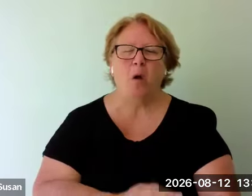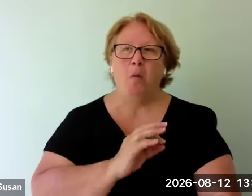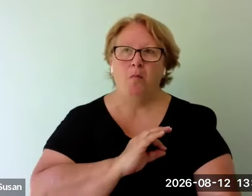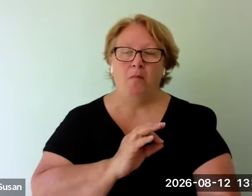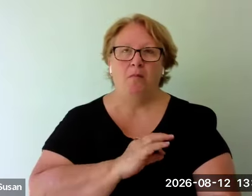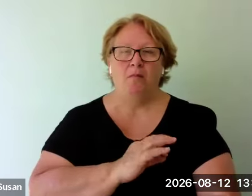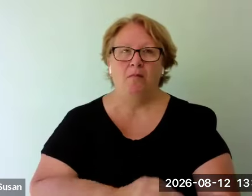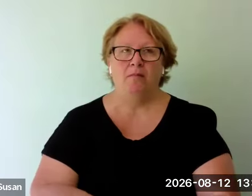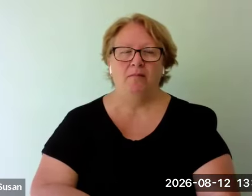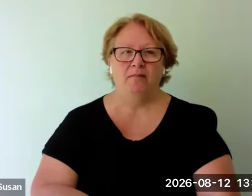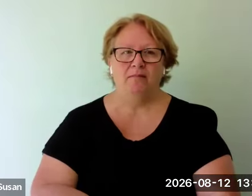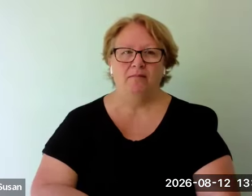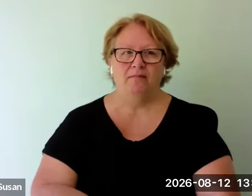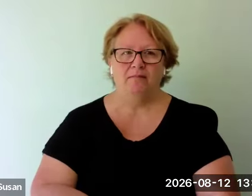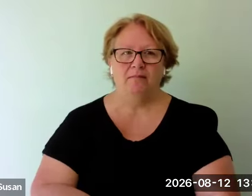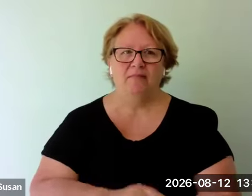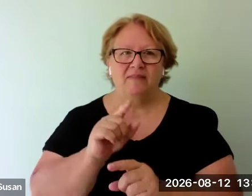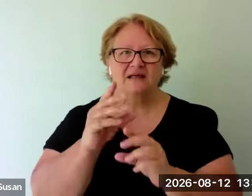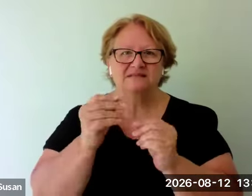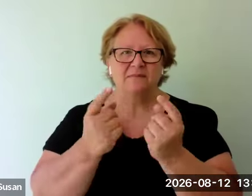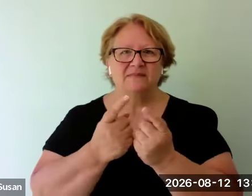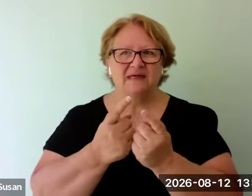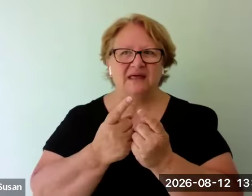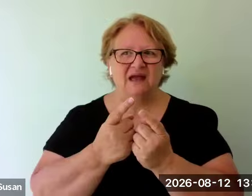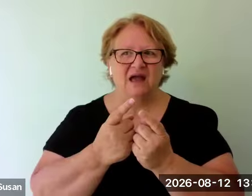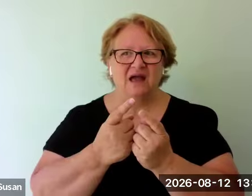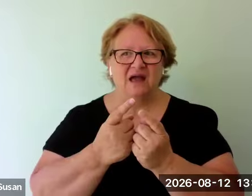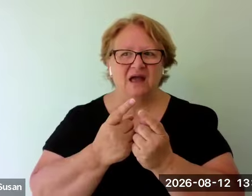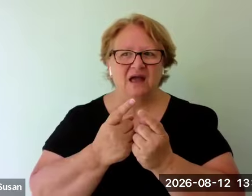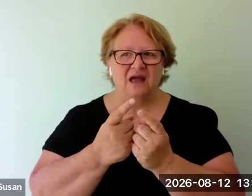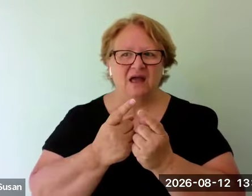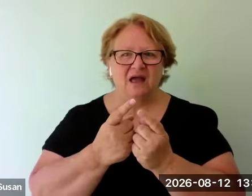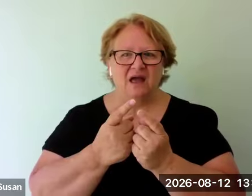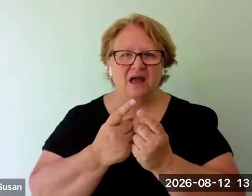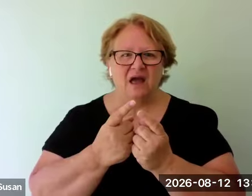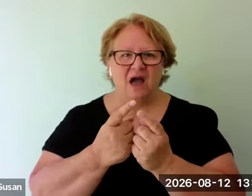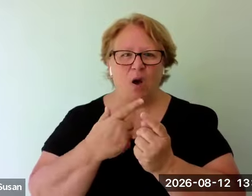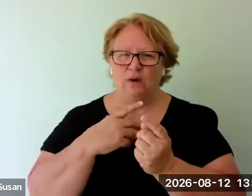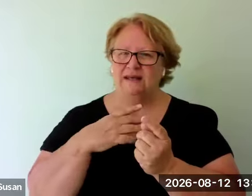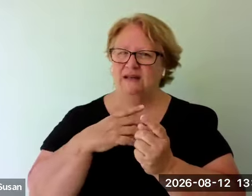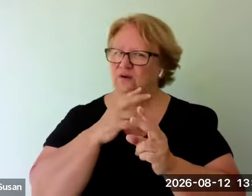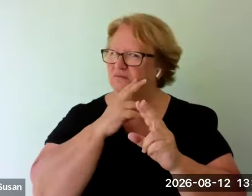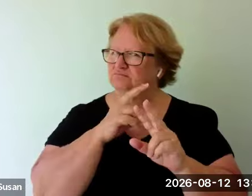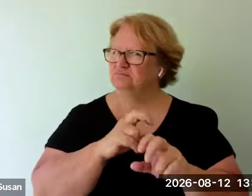people with a PhD or is it also open to people with a doctorate of education, EDD? CATHERINE: All right. That is